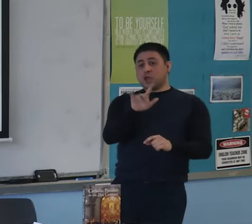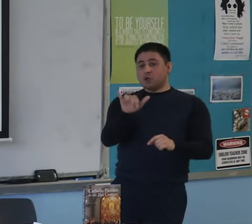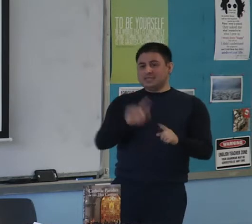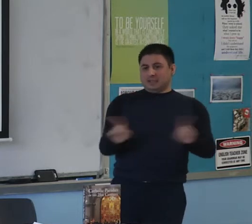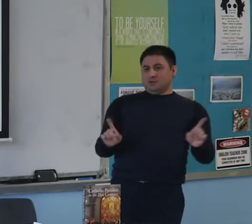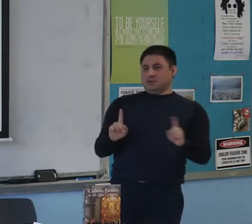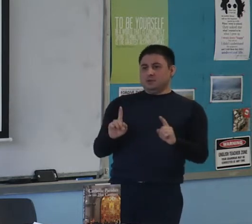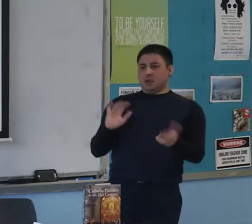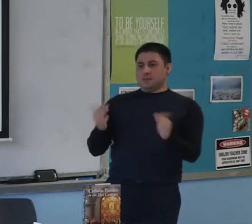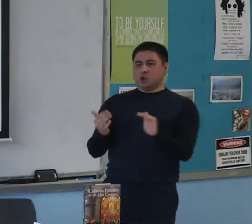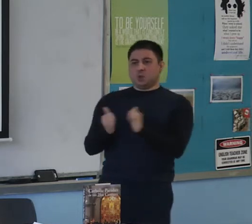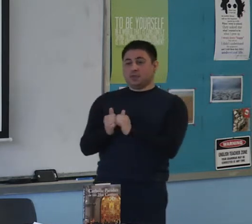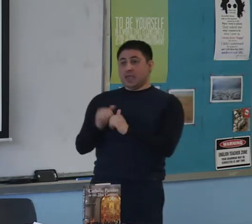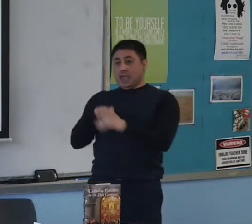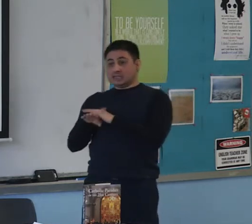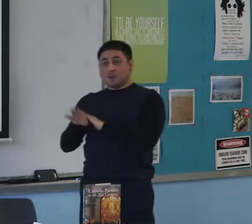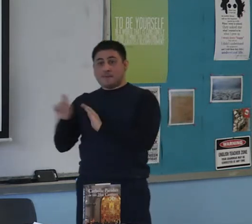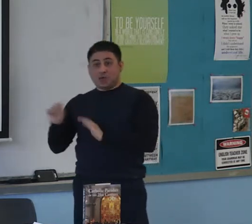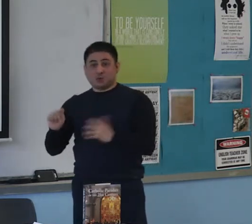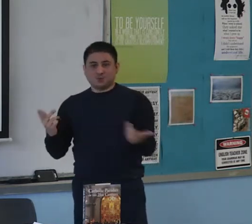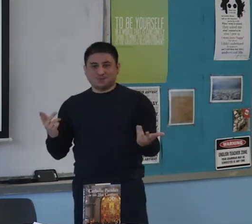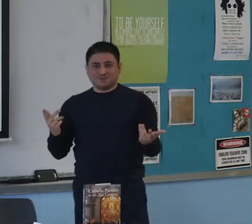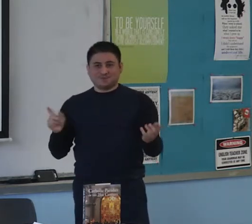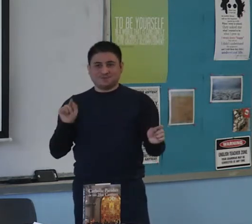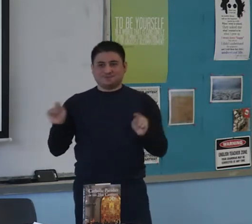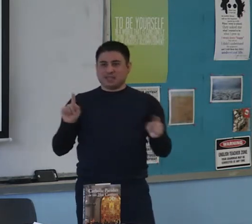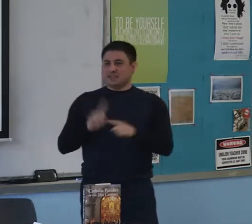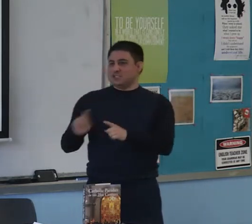to say and is there an accessible bathroom, you know, and things that kind